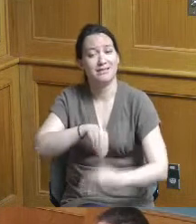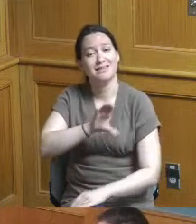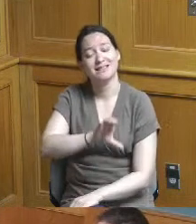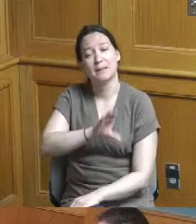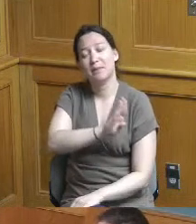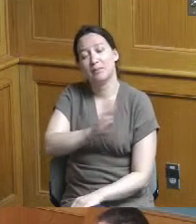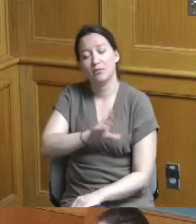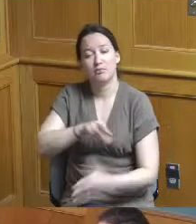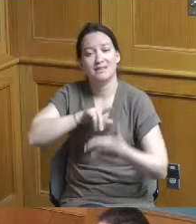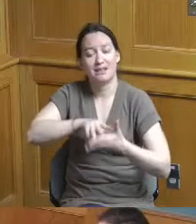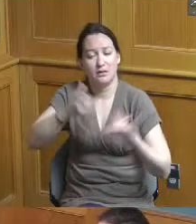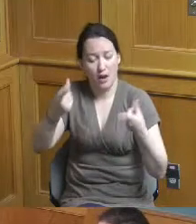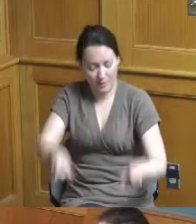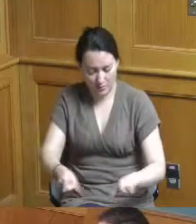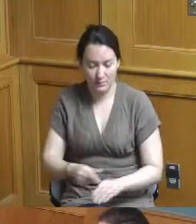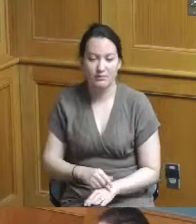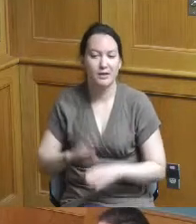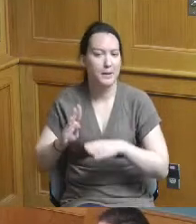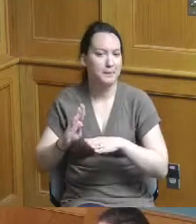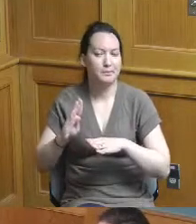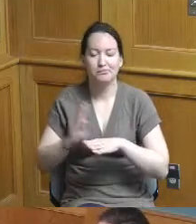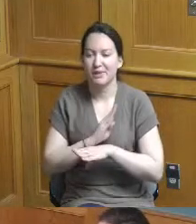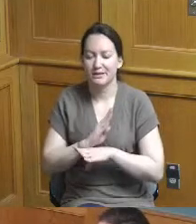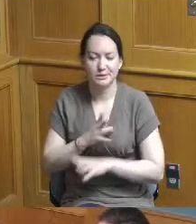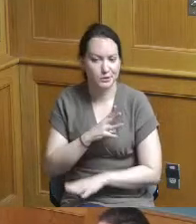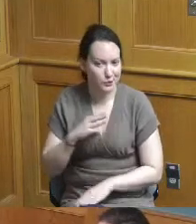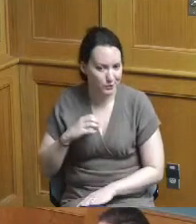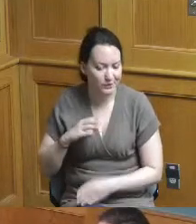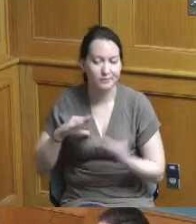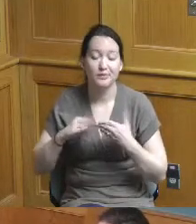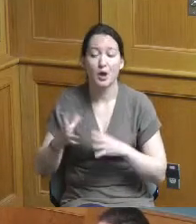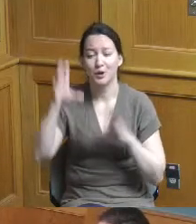study was conducted with the business community the President the Commission sits there I was